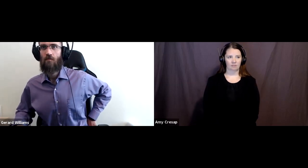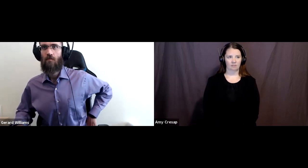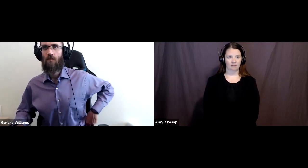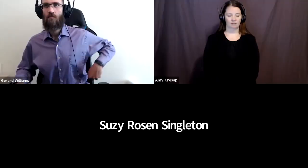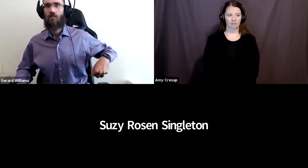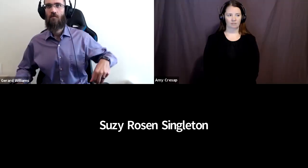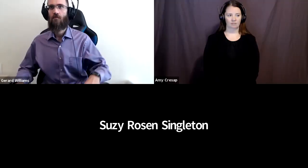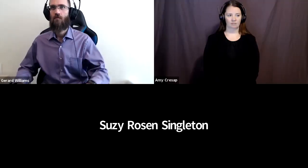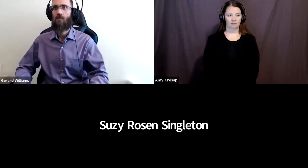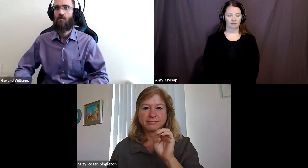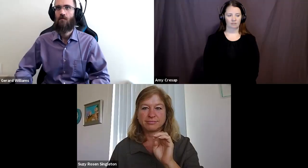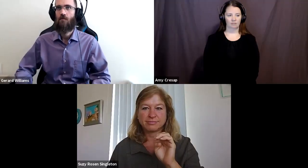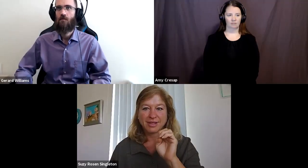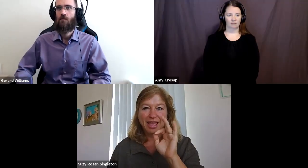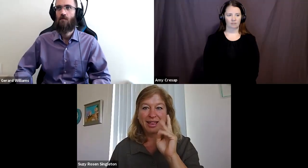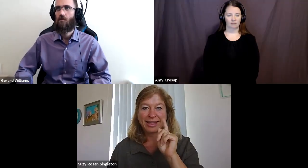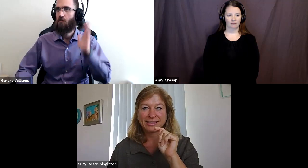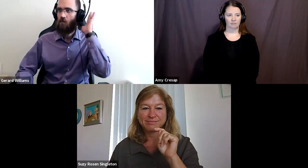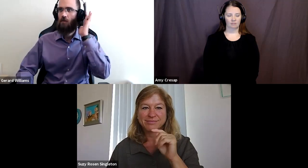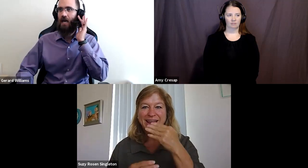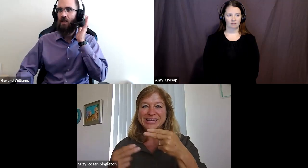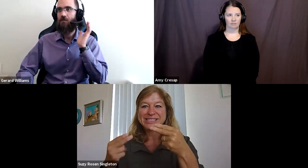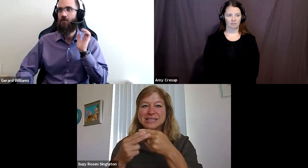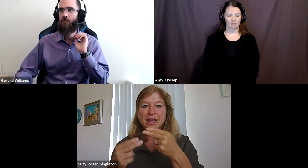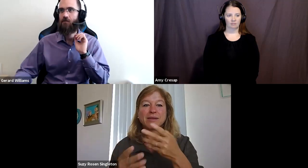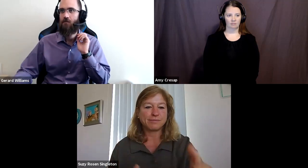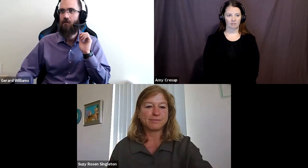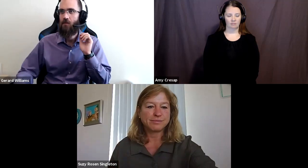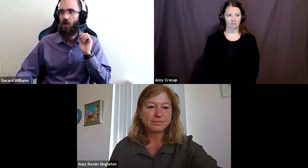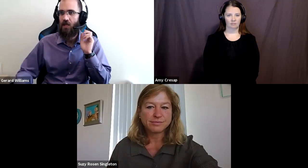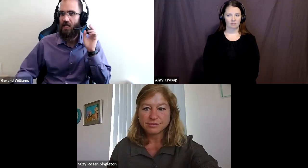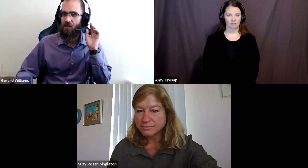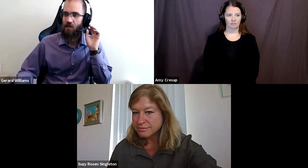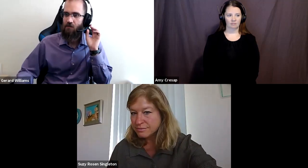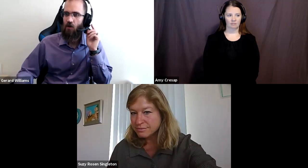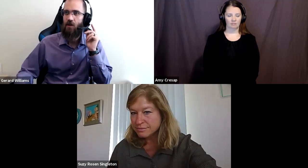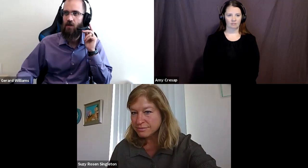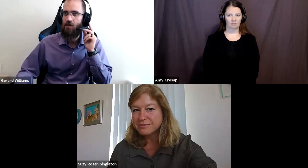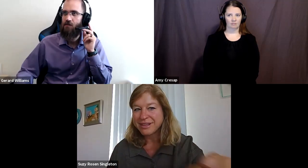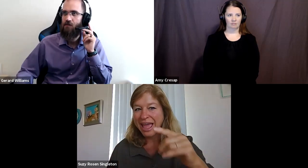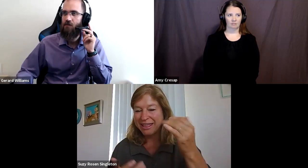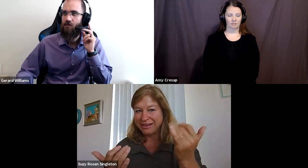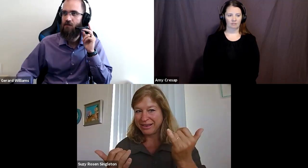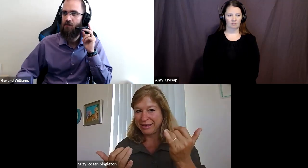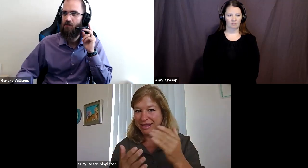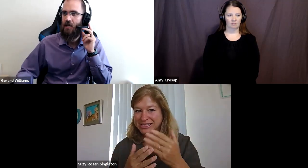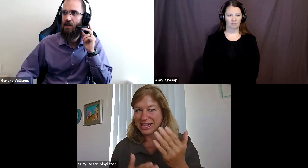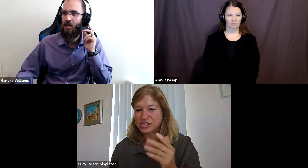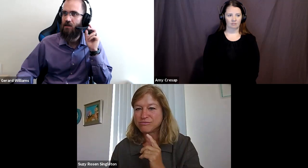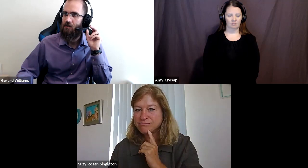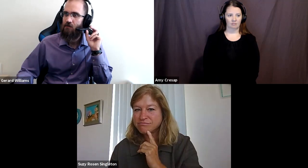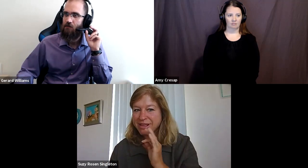Go to the next slide. There it is.